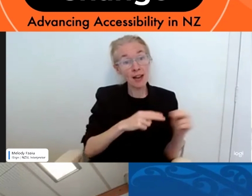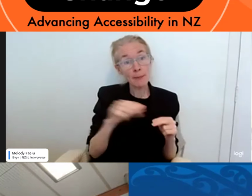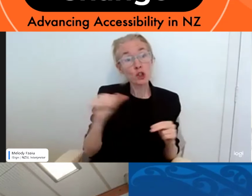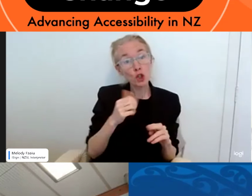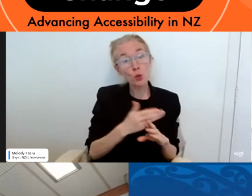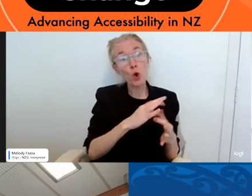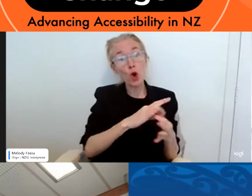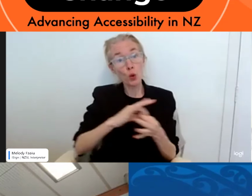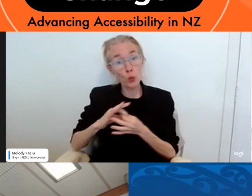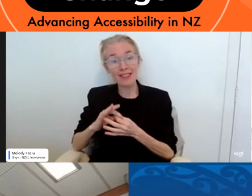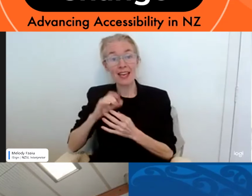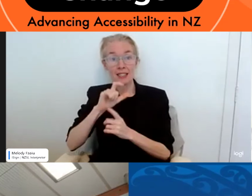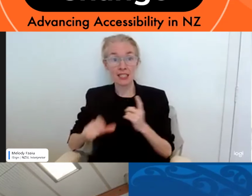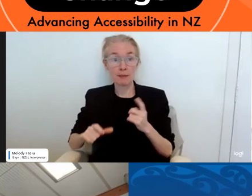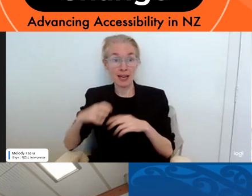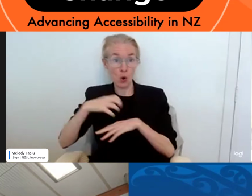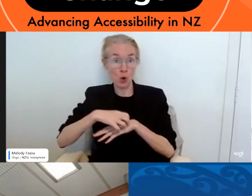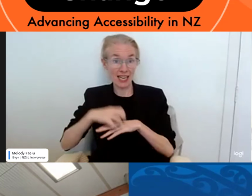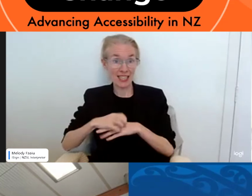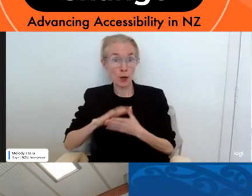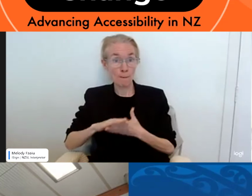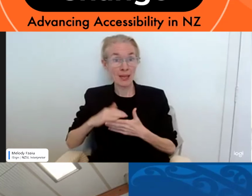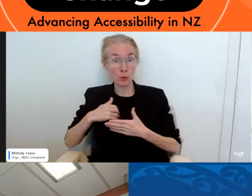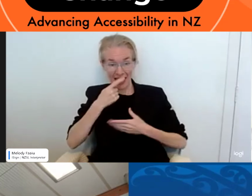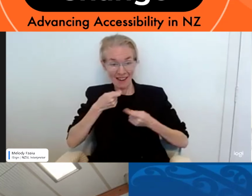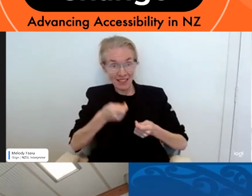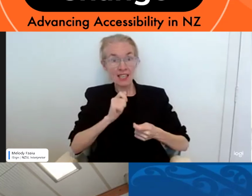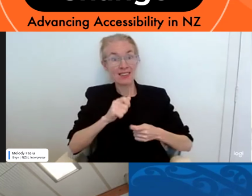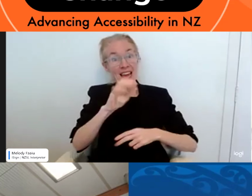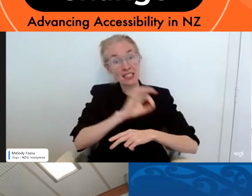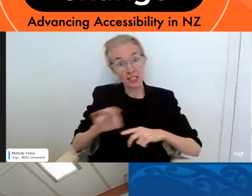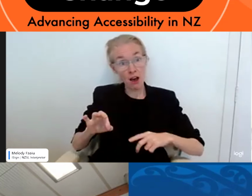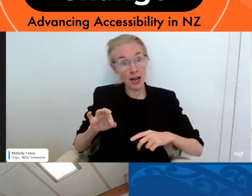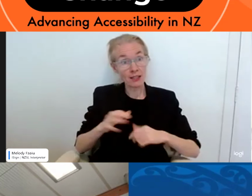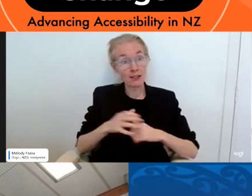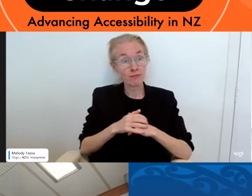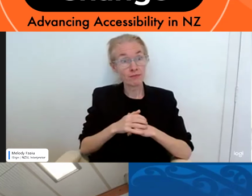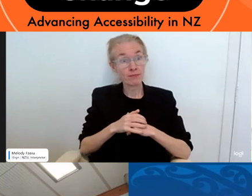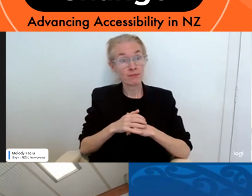to design. I mean yeah, it's a concern that we've got housing